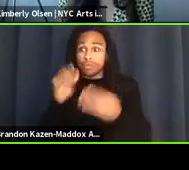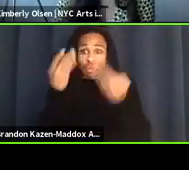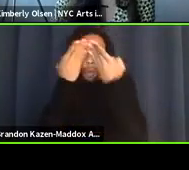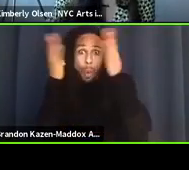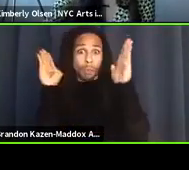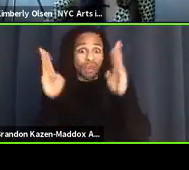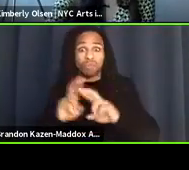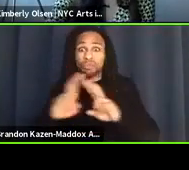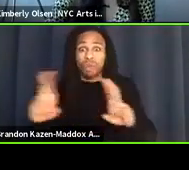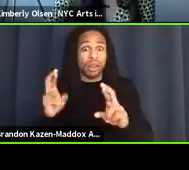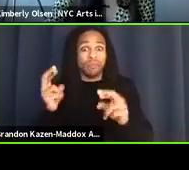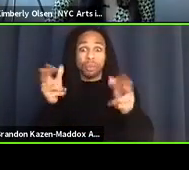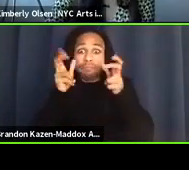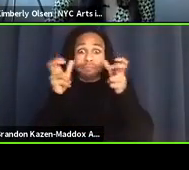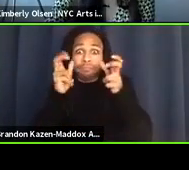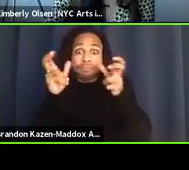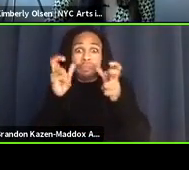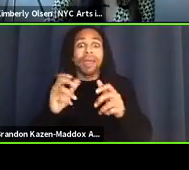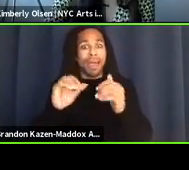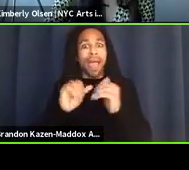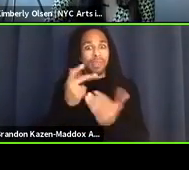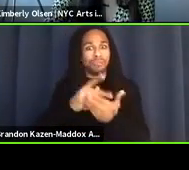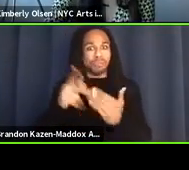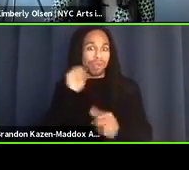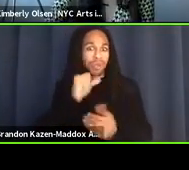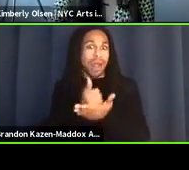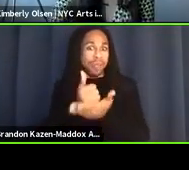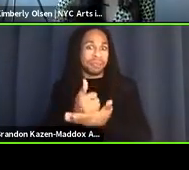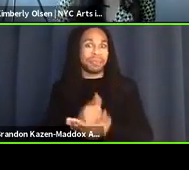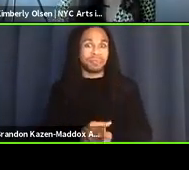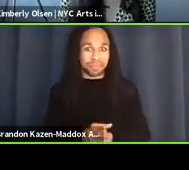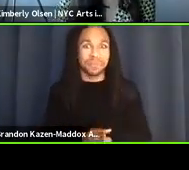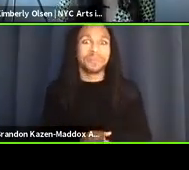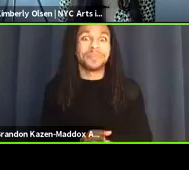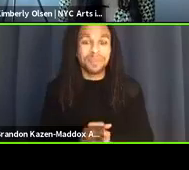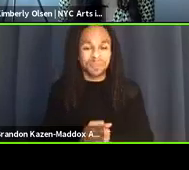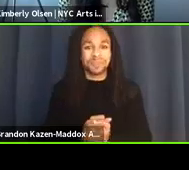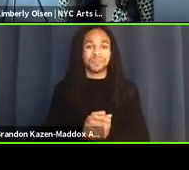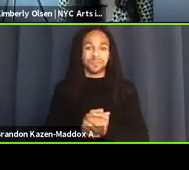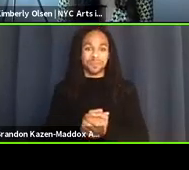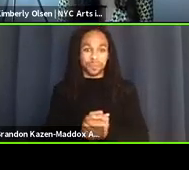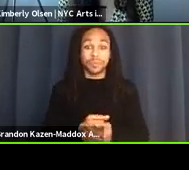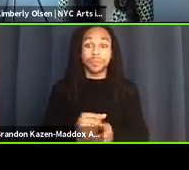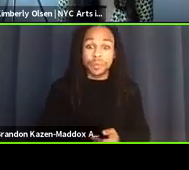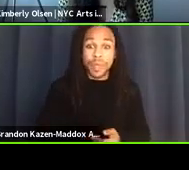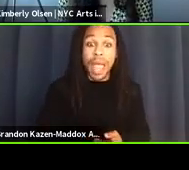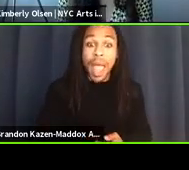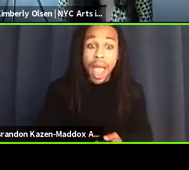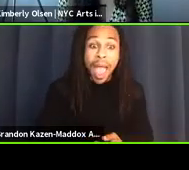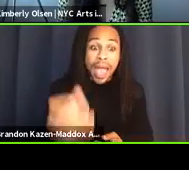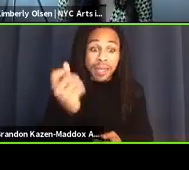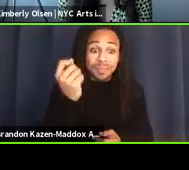end in terms of what we can offer in programming. We saw everybody show excitement.